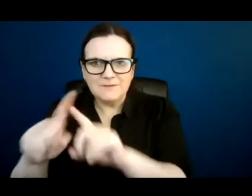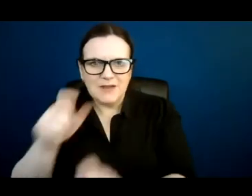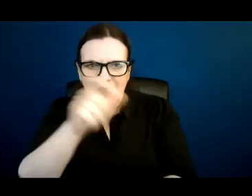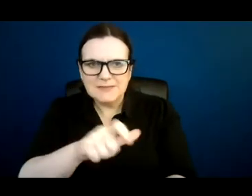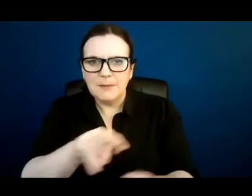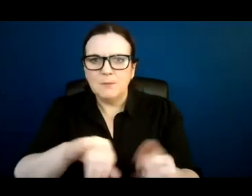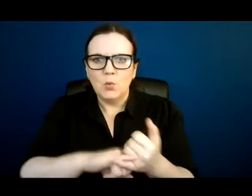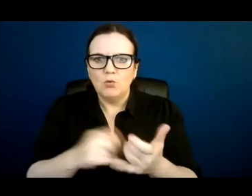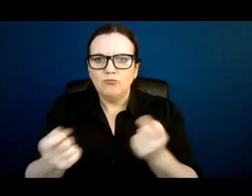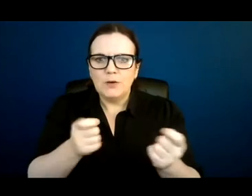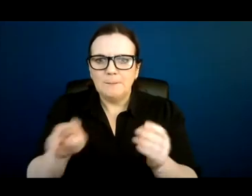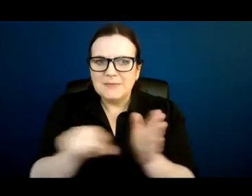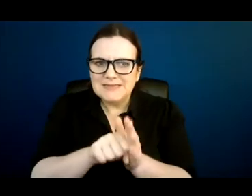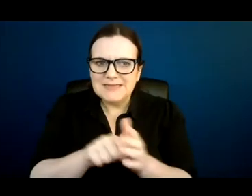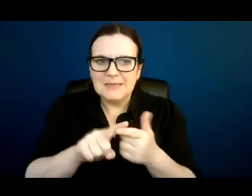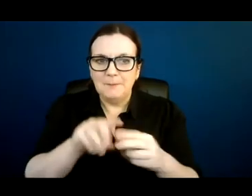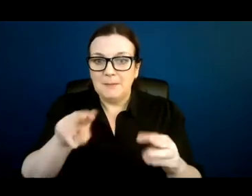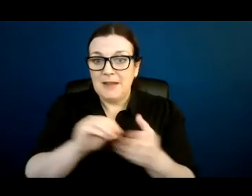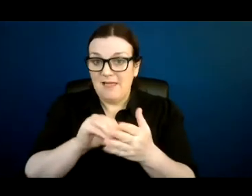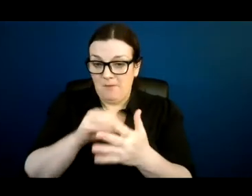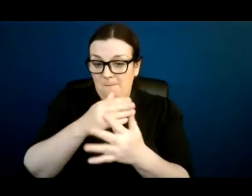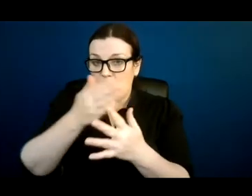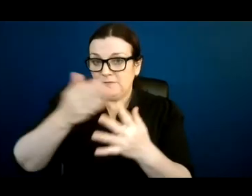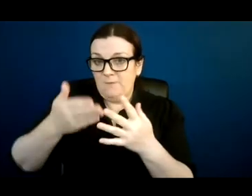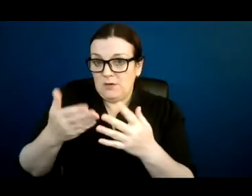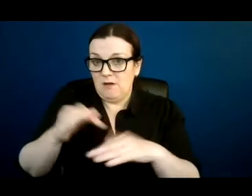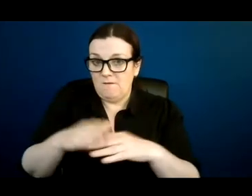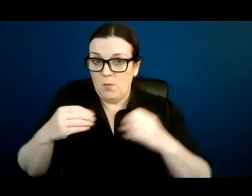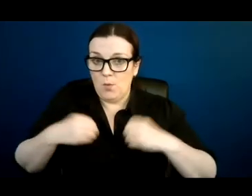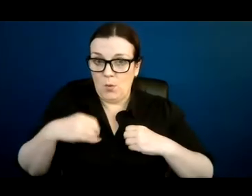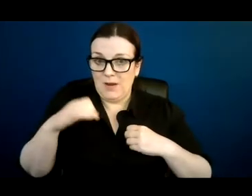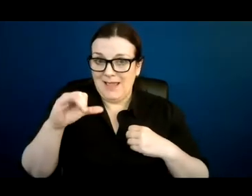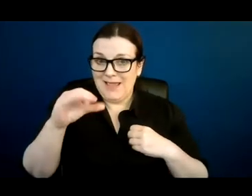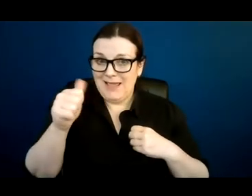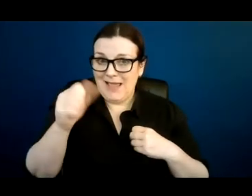large portfolios of assets, all of that, and they must be supported then to make their